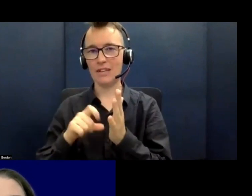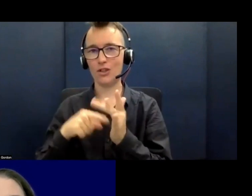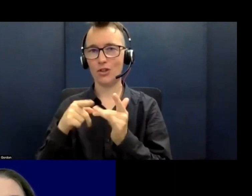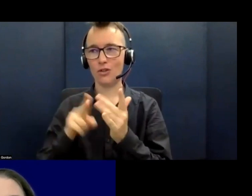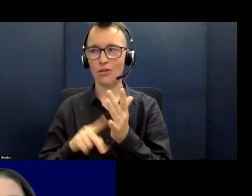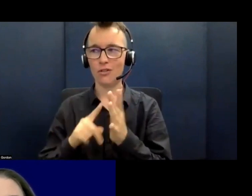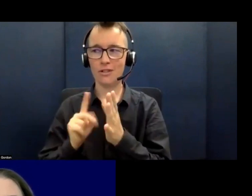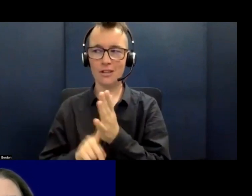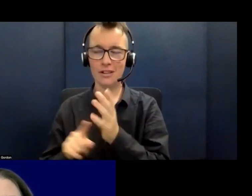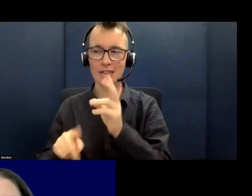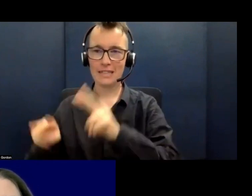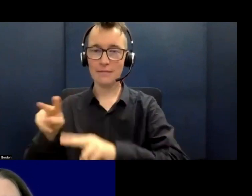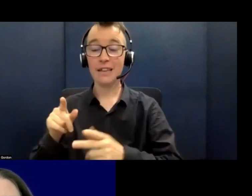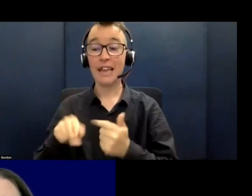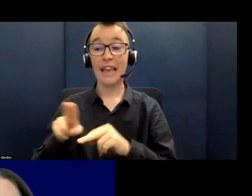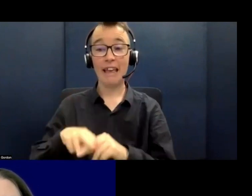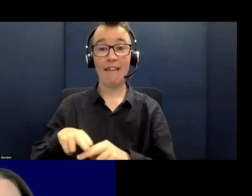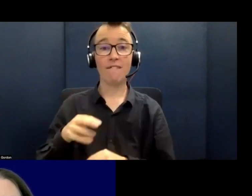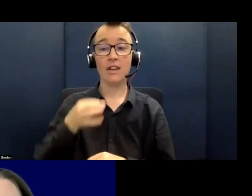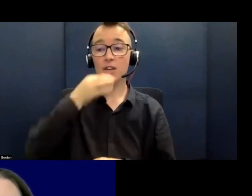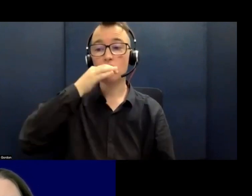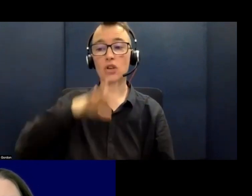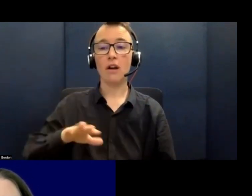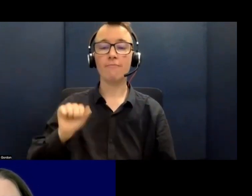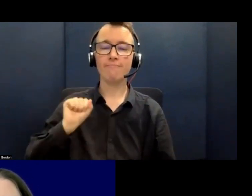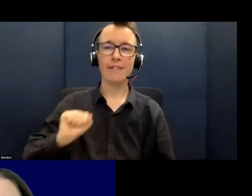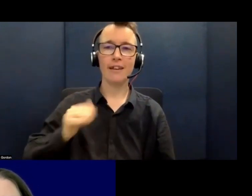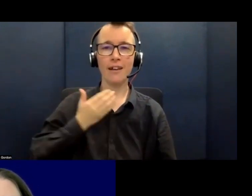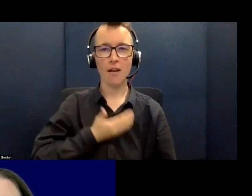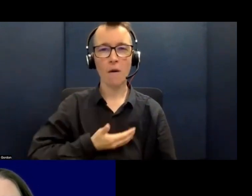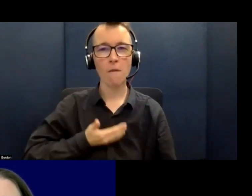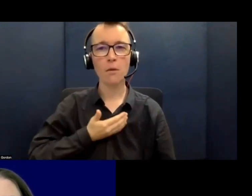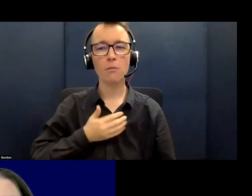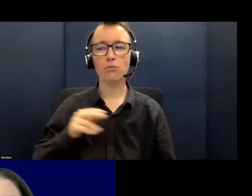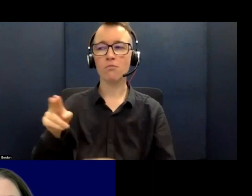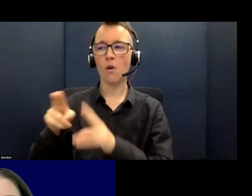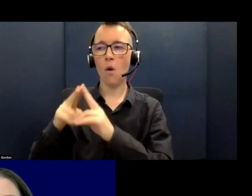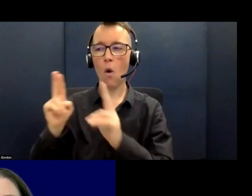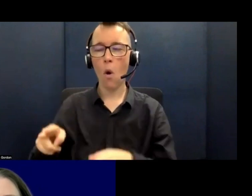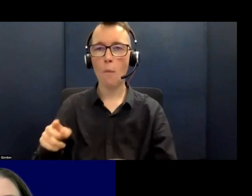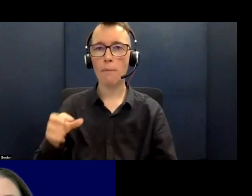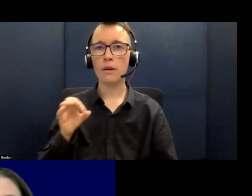assessed in their own environment, they don't have to deal with the travel, the wait, the noise,